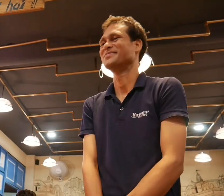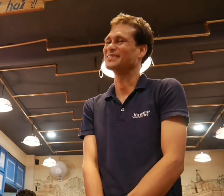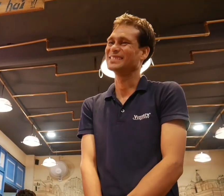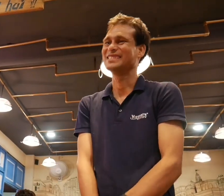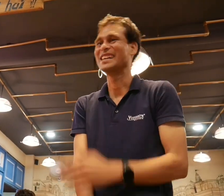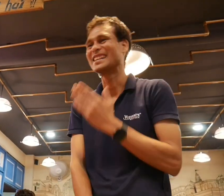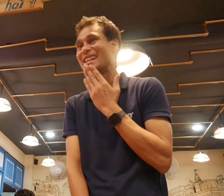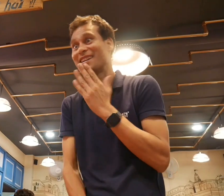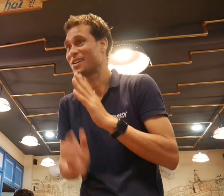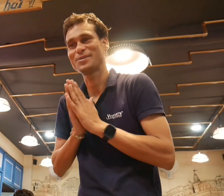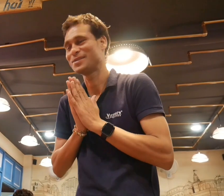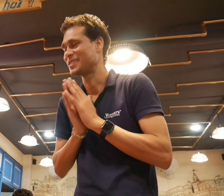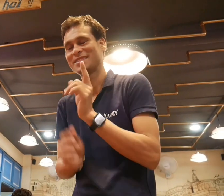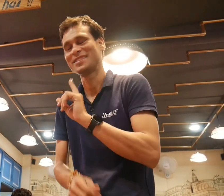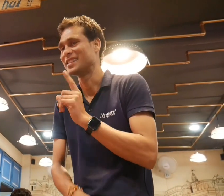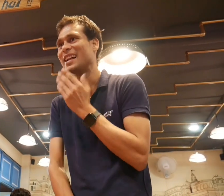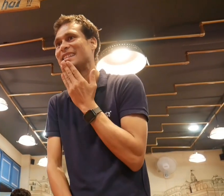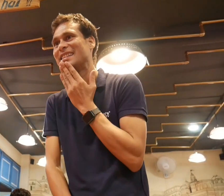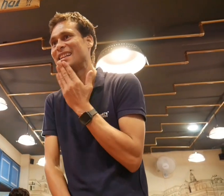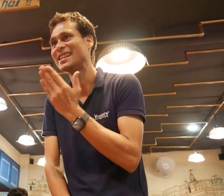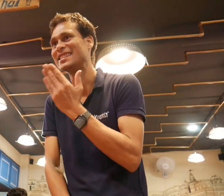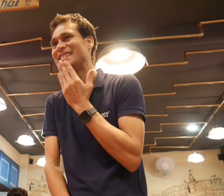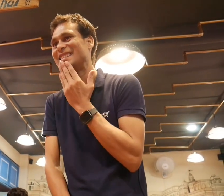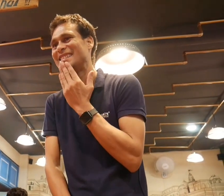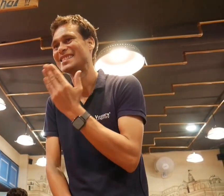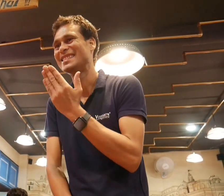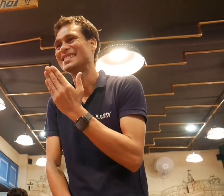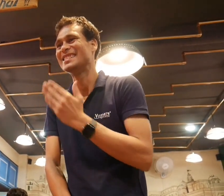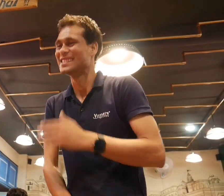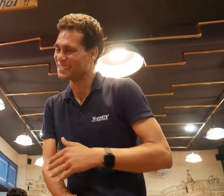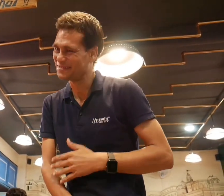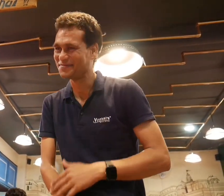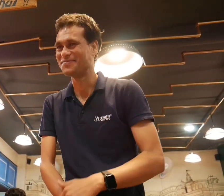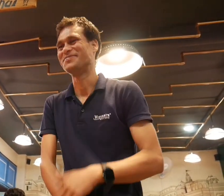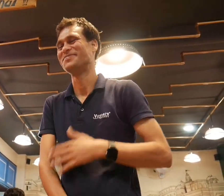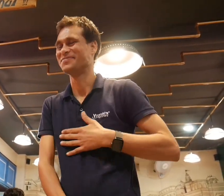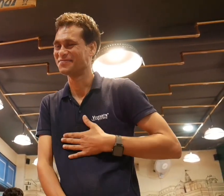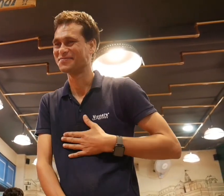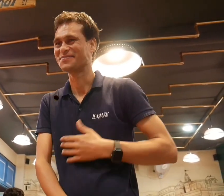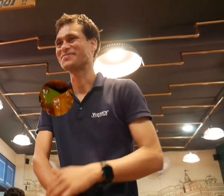thank you